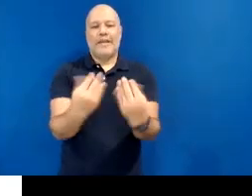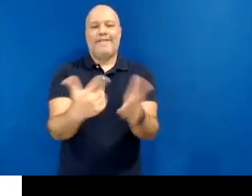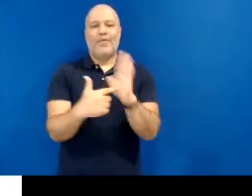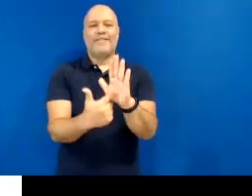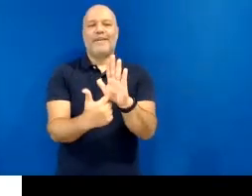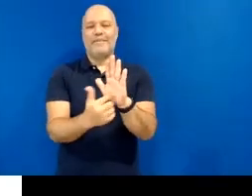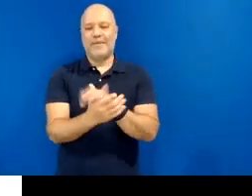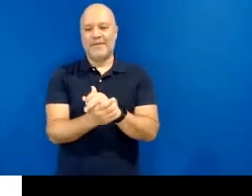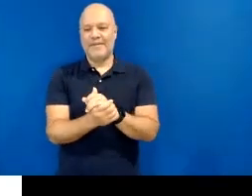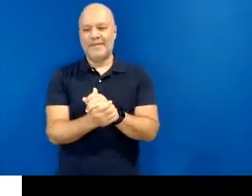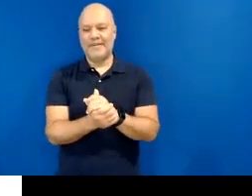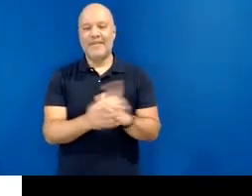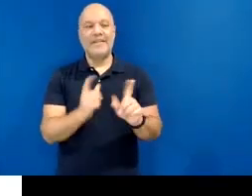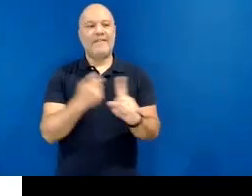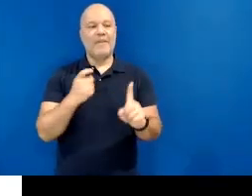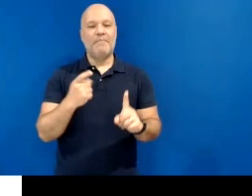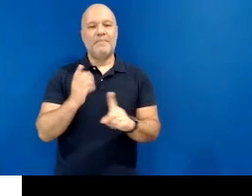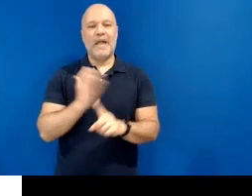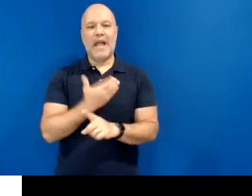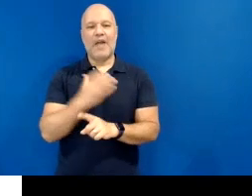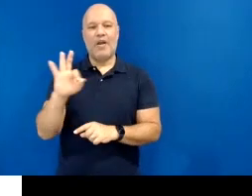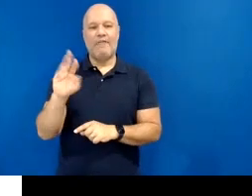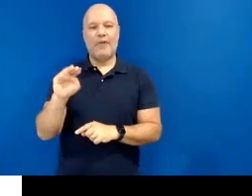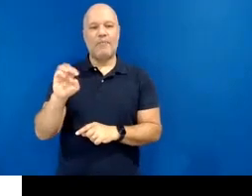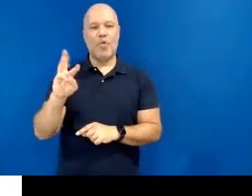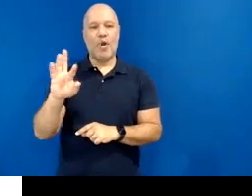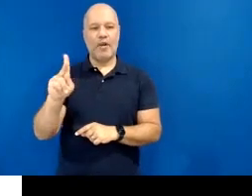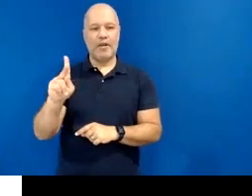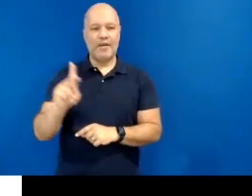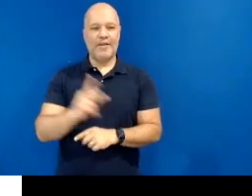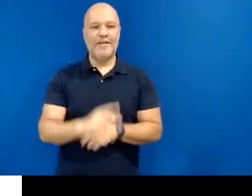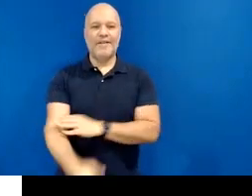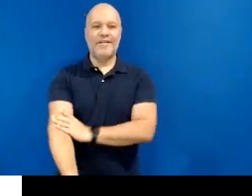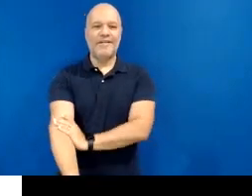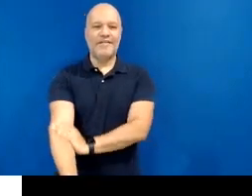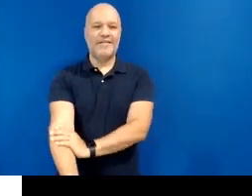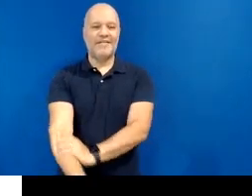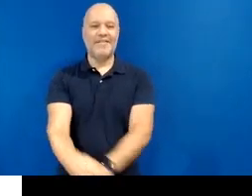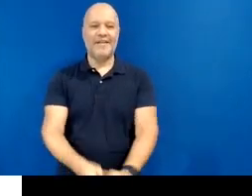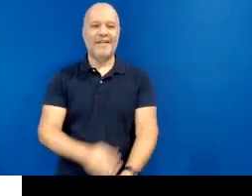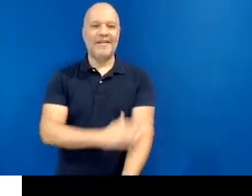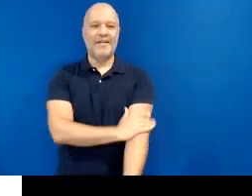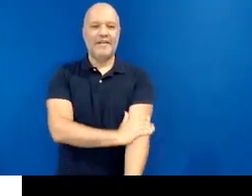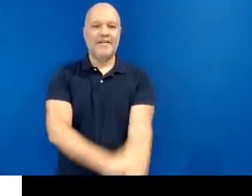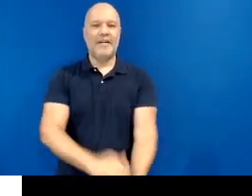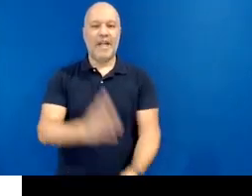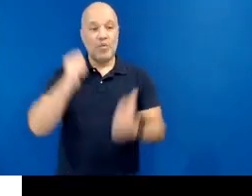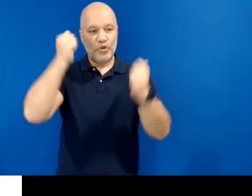This is from the from the framework, and I'll share some stuff here, but here's Melissa.